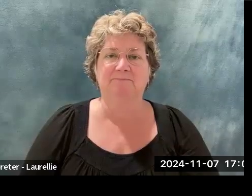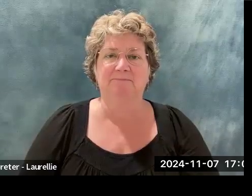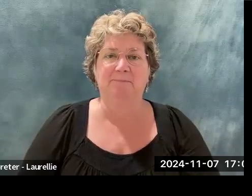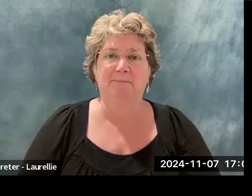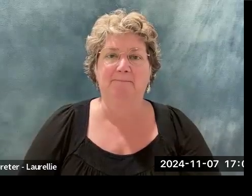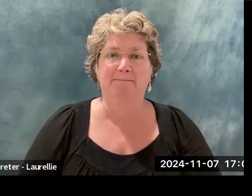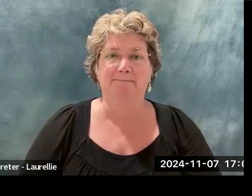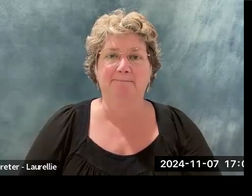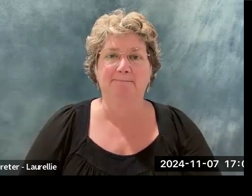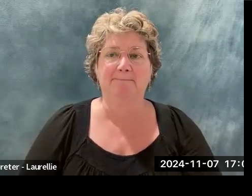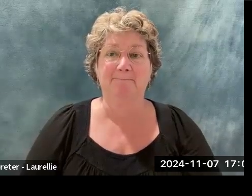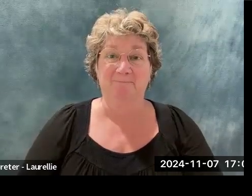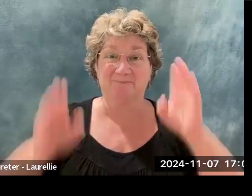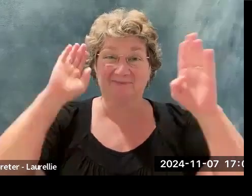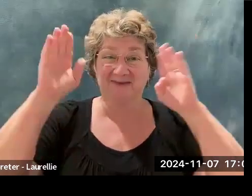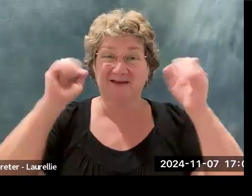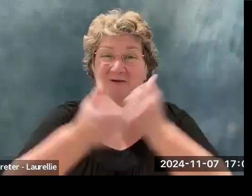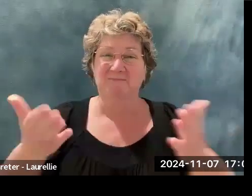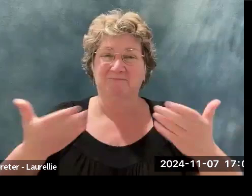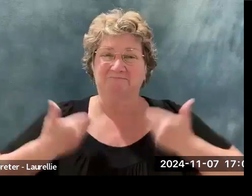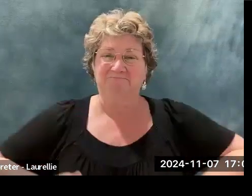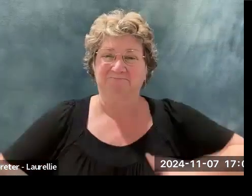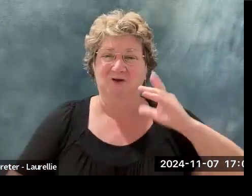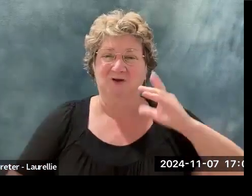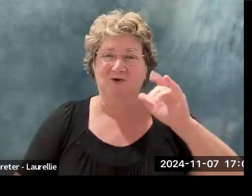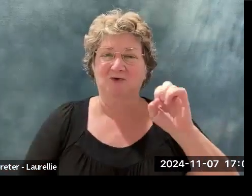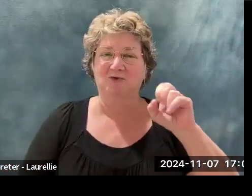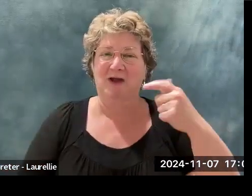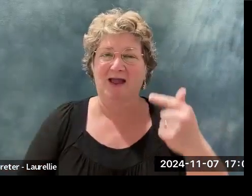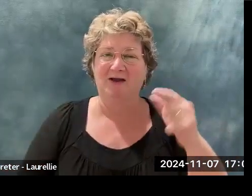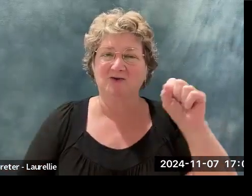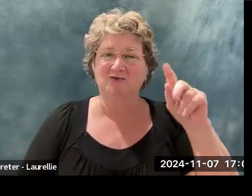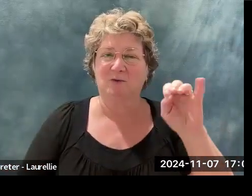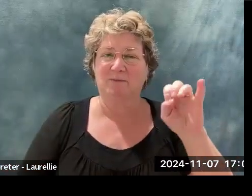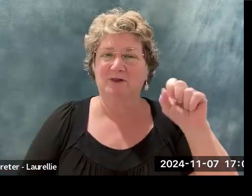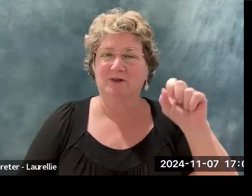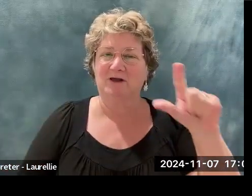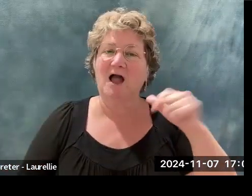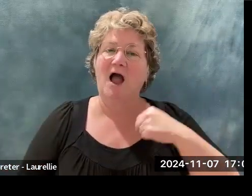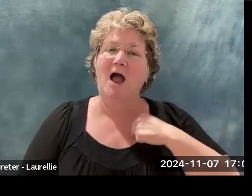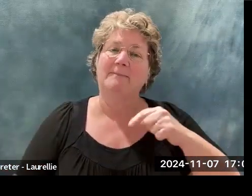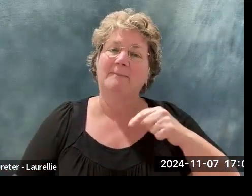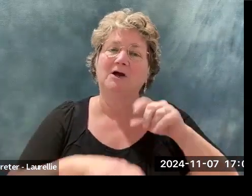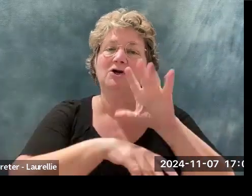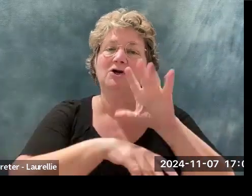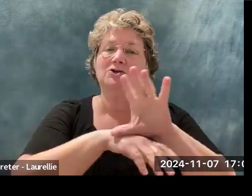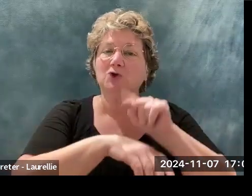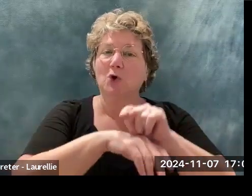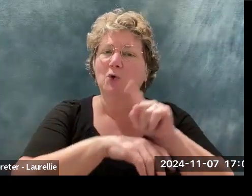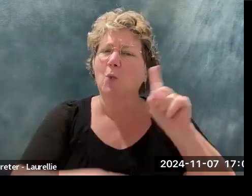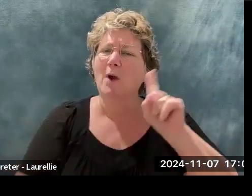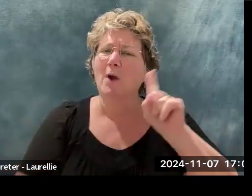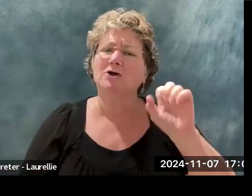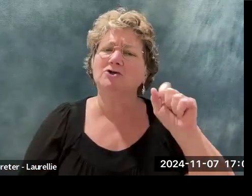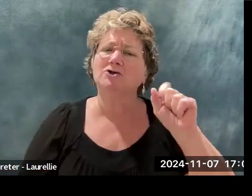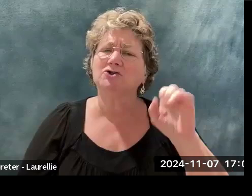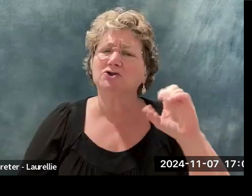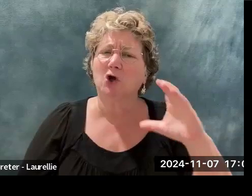Hello everyone, my name is Craig Struble, and I'm a consultant at CERC. Welcome to the series entitled Supporting Your Child's Health and Well-Being During